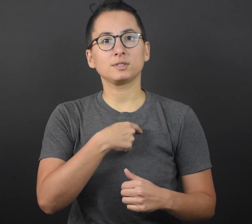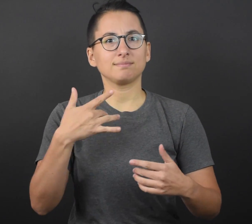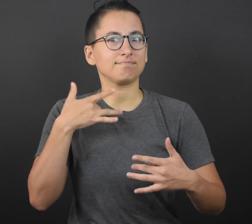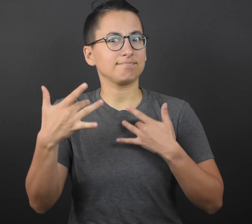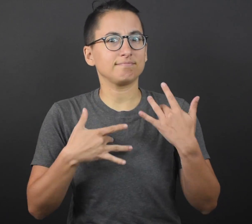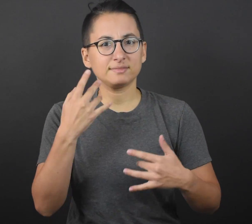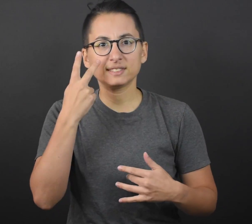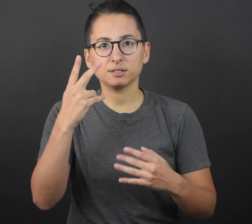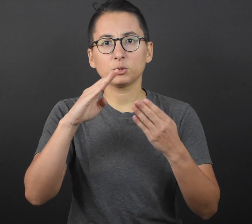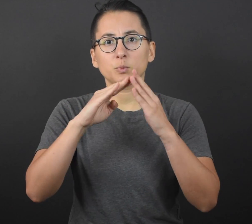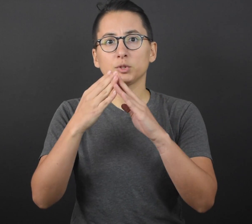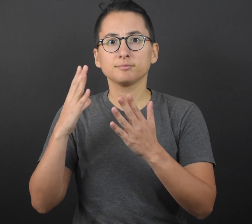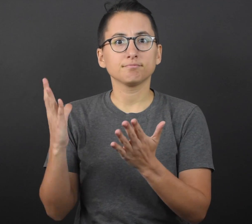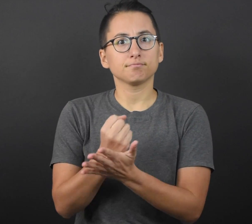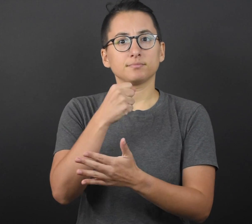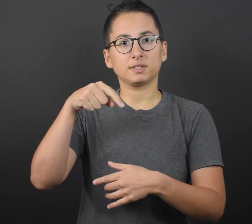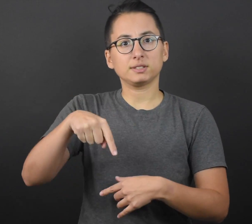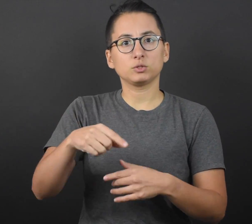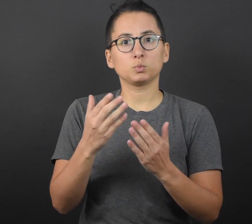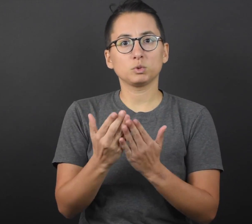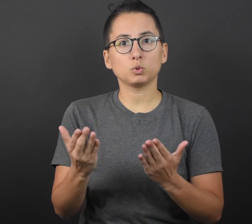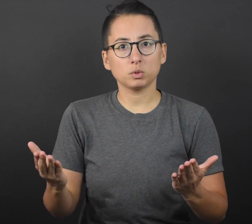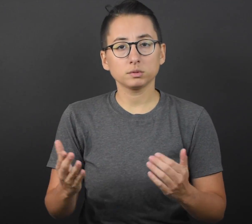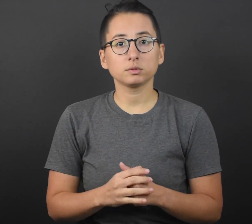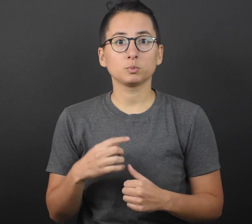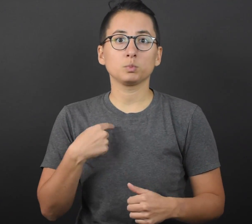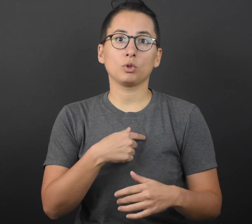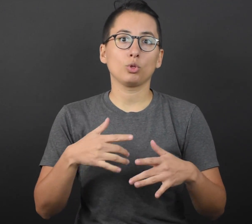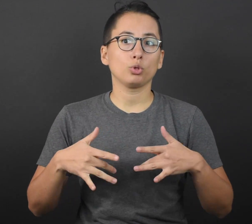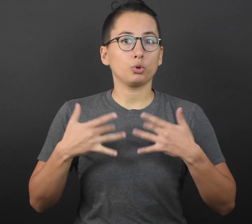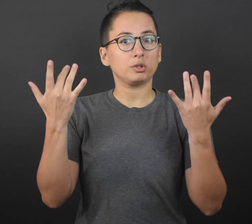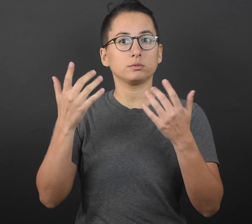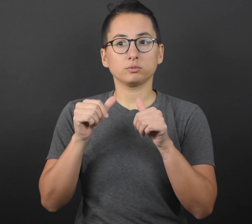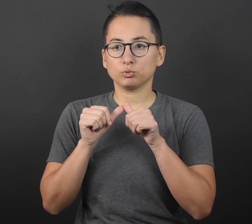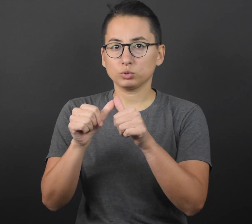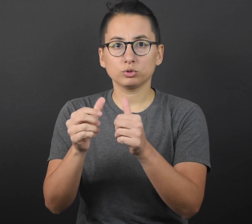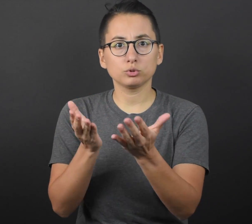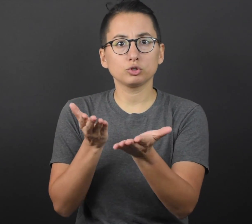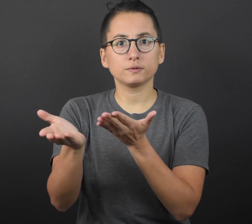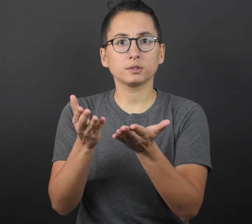serving Minnesotans with this unique program,” said Minnesota Health Commissioner Jan Malcolm.